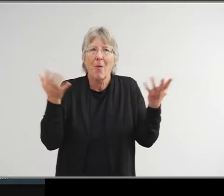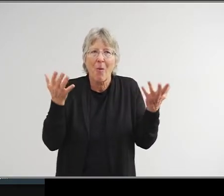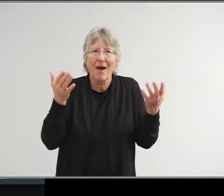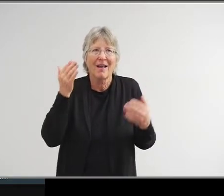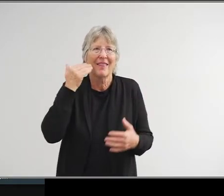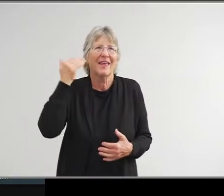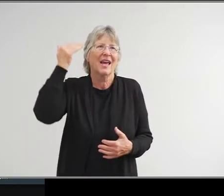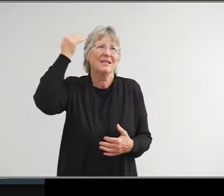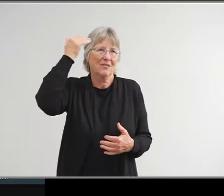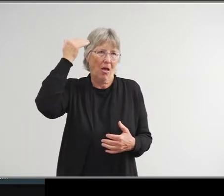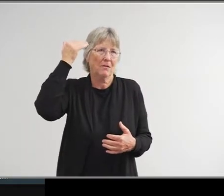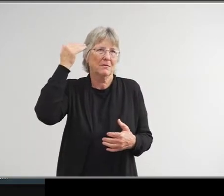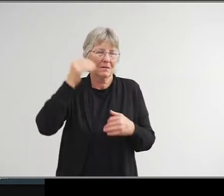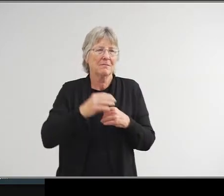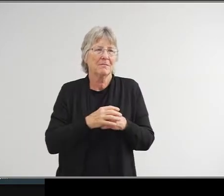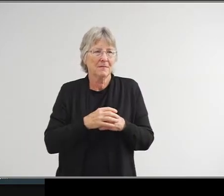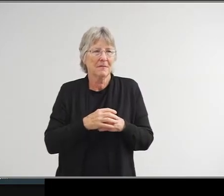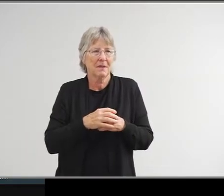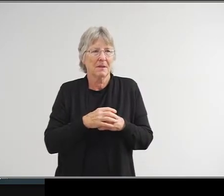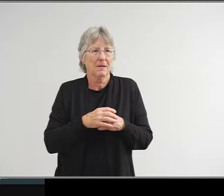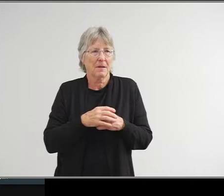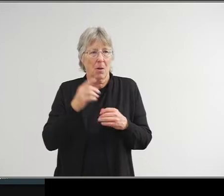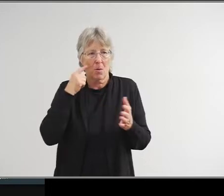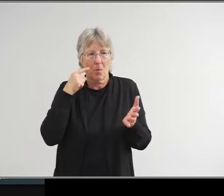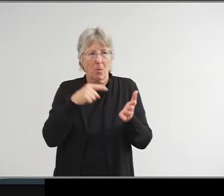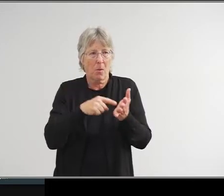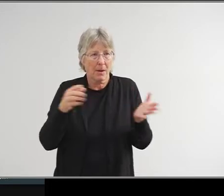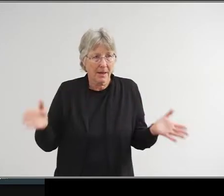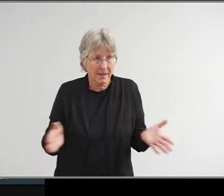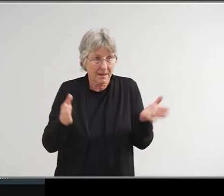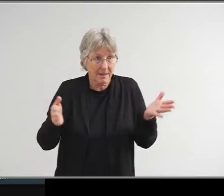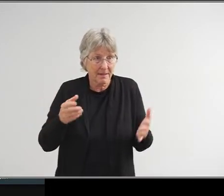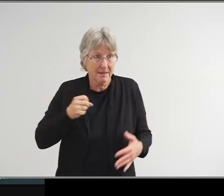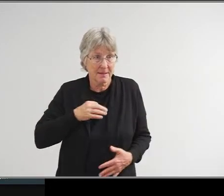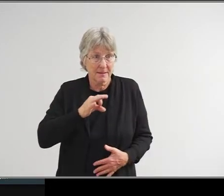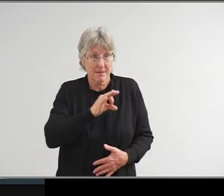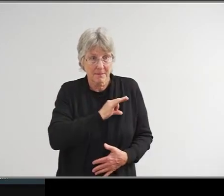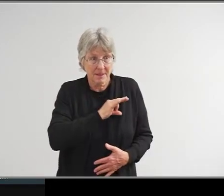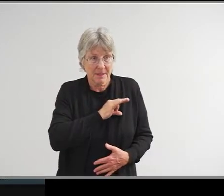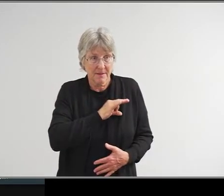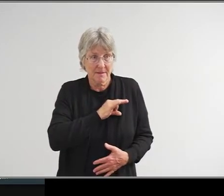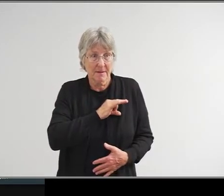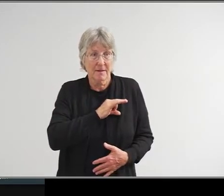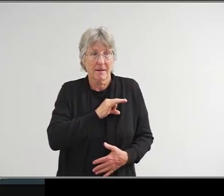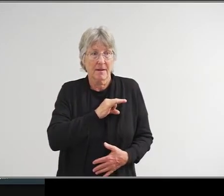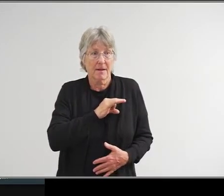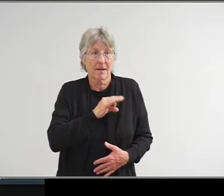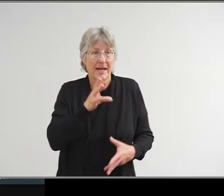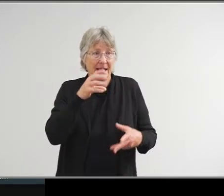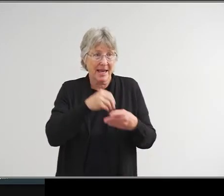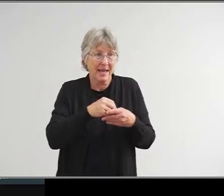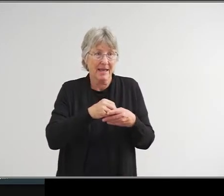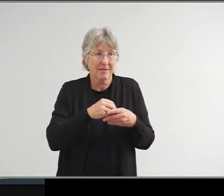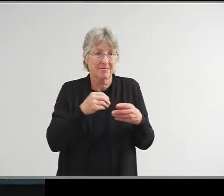And so recognizing that we encourage staff to be safe and the rest of their life and in the practices that they use